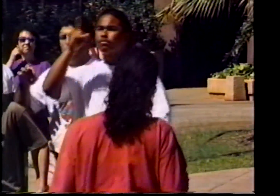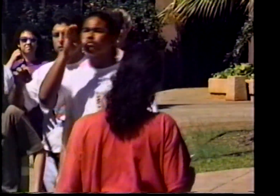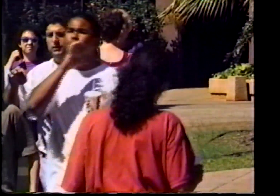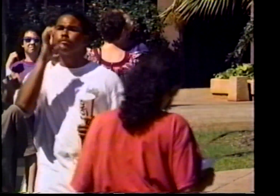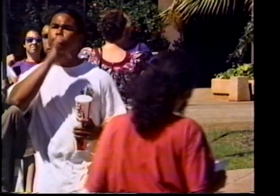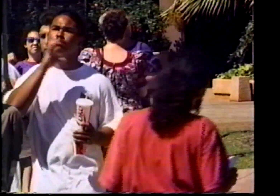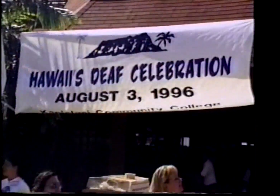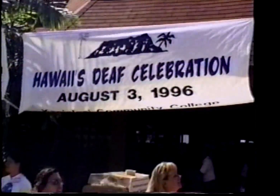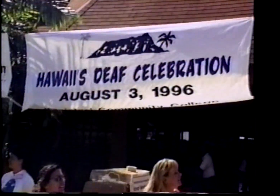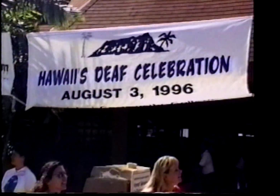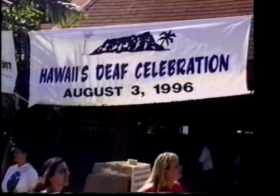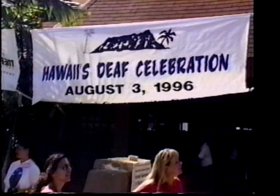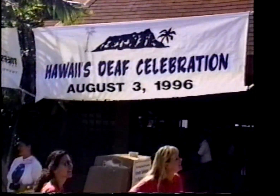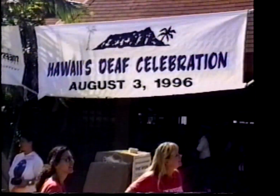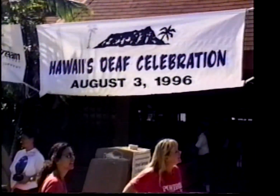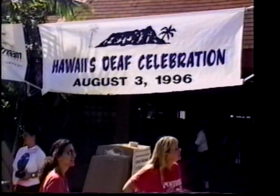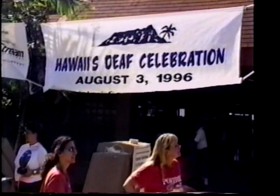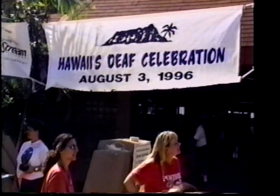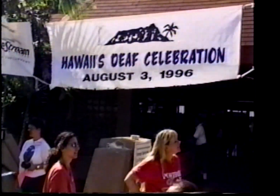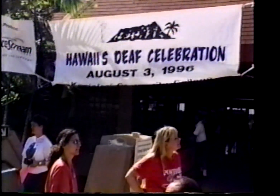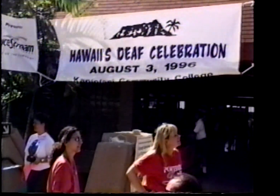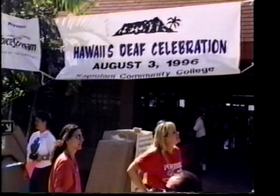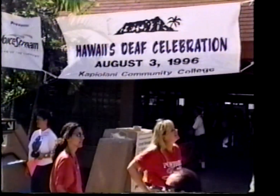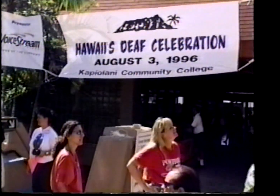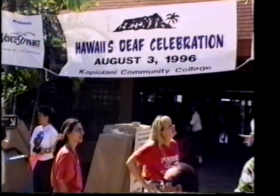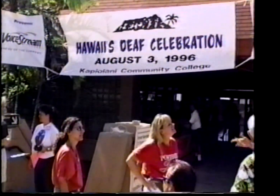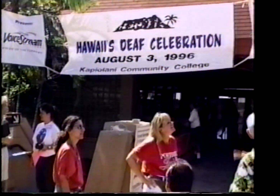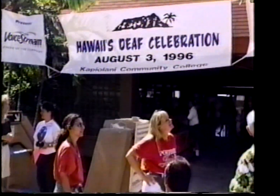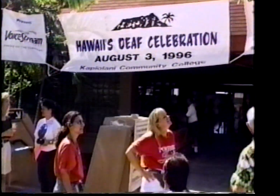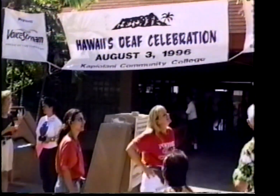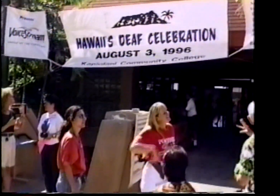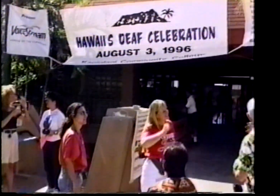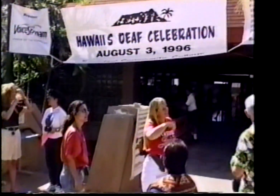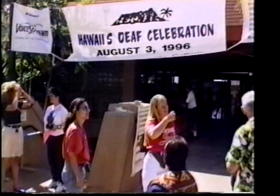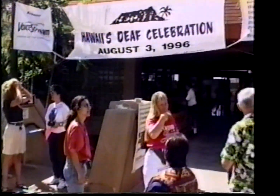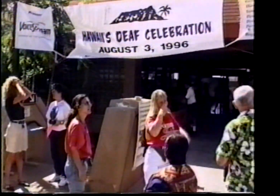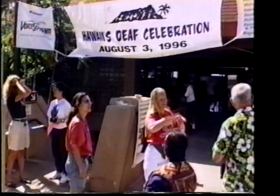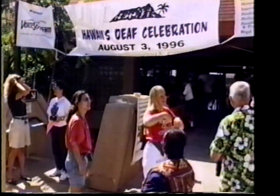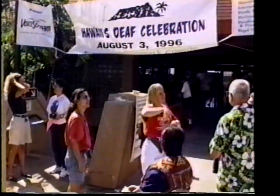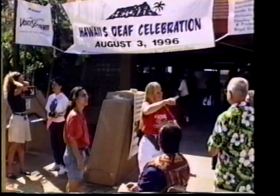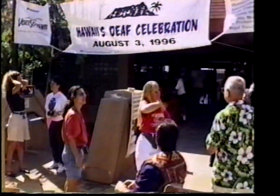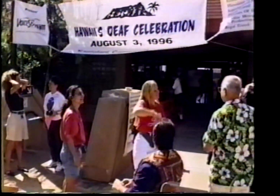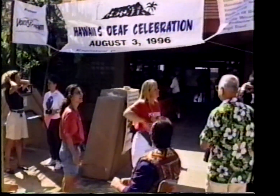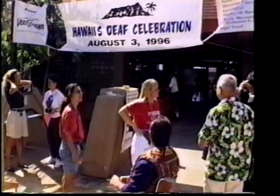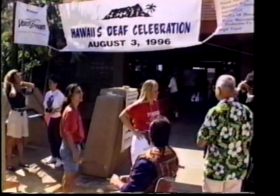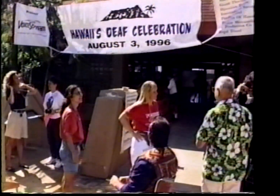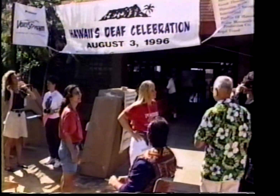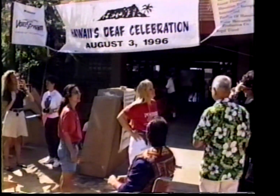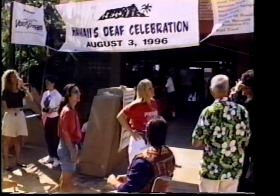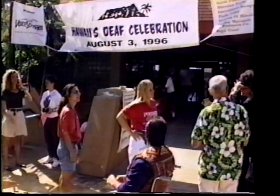The first annual Hawaii’s Deaf Celebration did just that by bringing hearing- and hearing-impaired communities together.